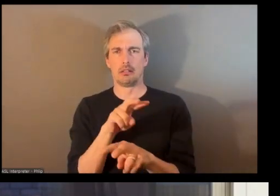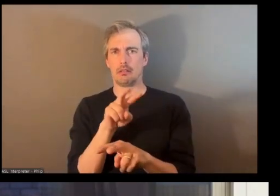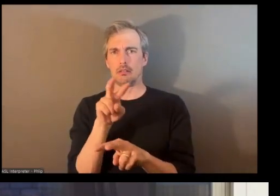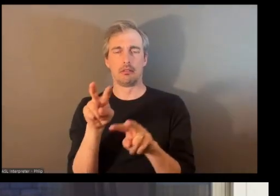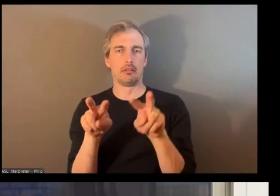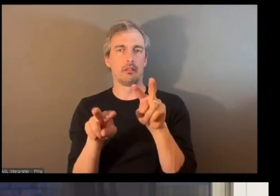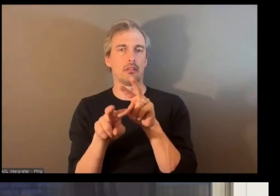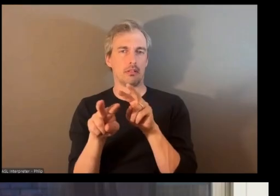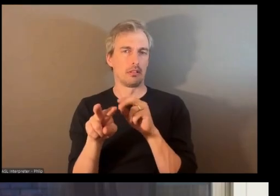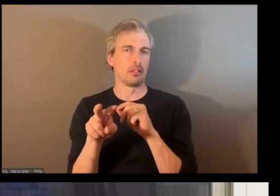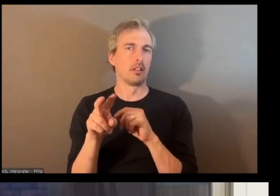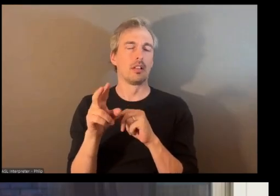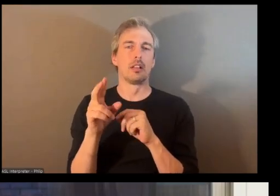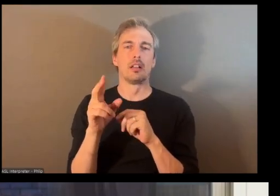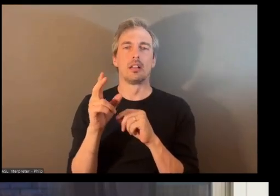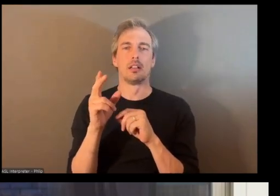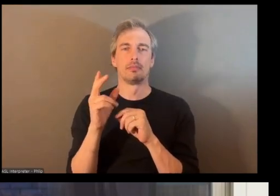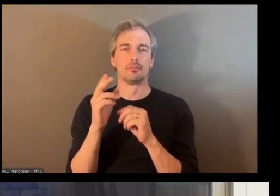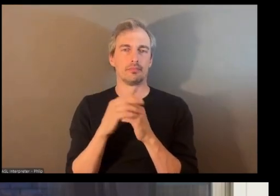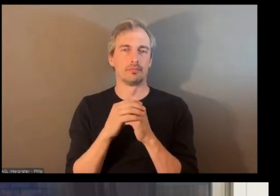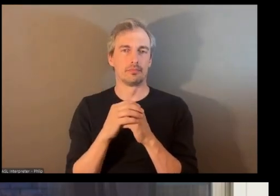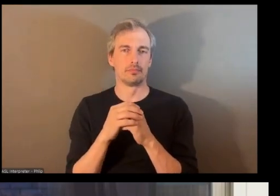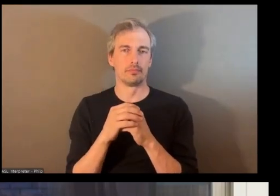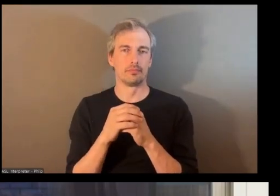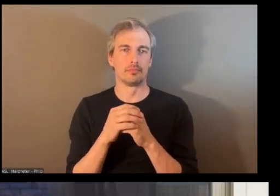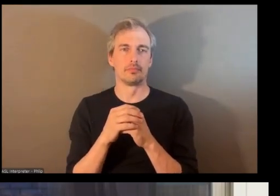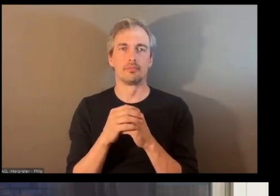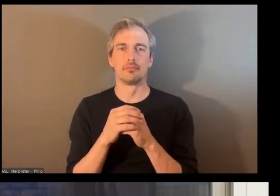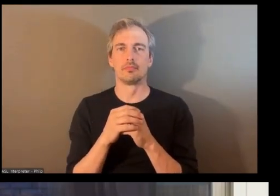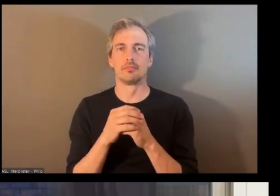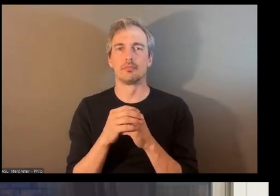But if we talk about the optical character recognition software,